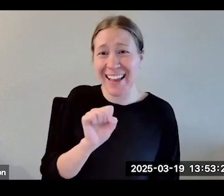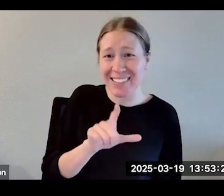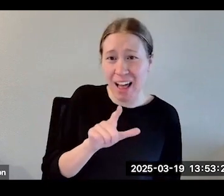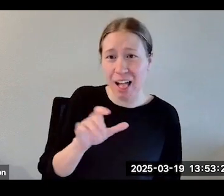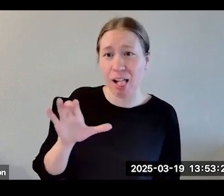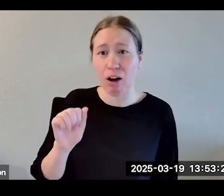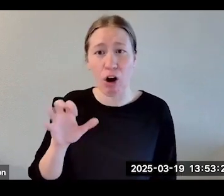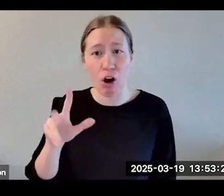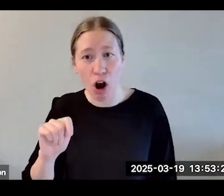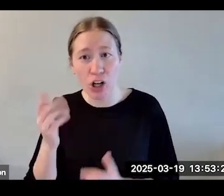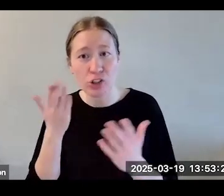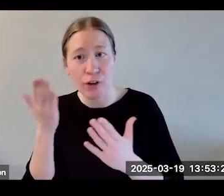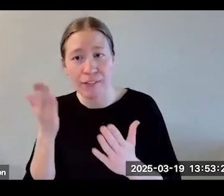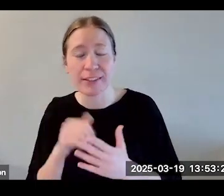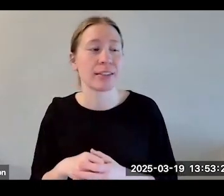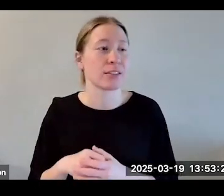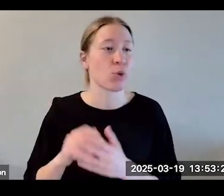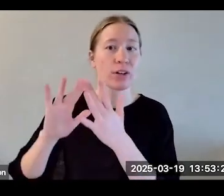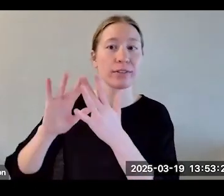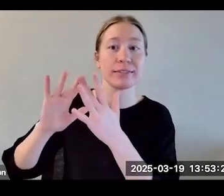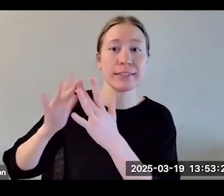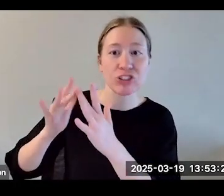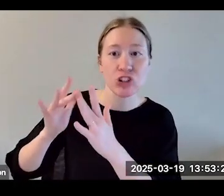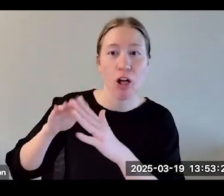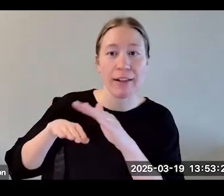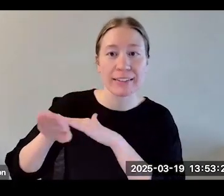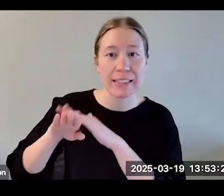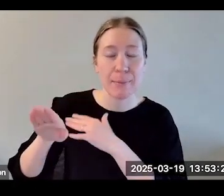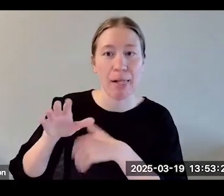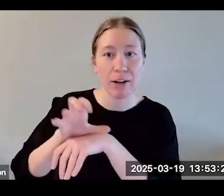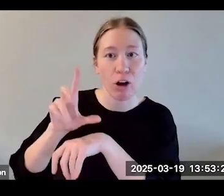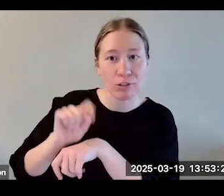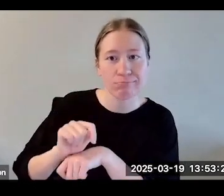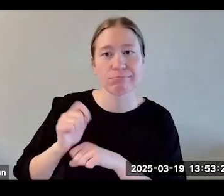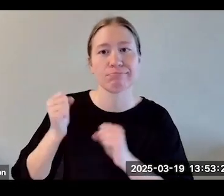to digital accessibility consultations, as well as a variety of other things.